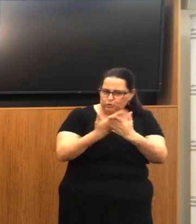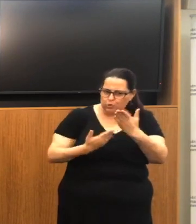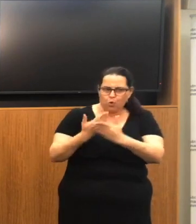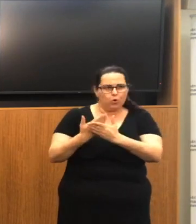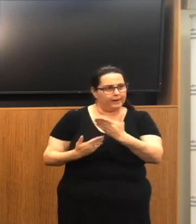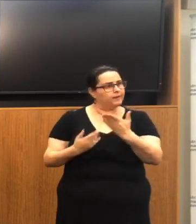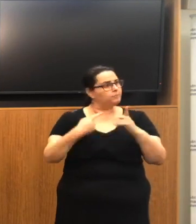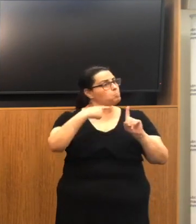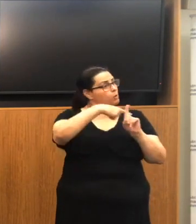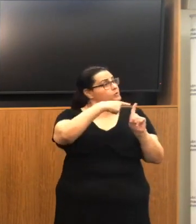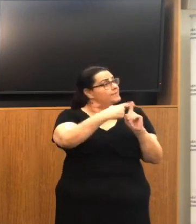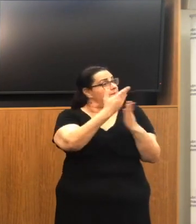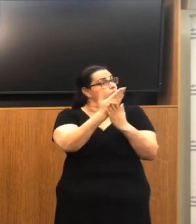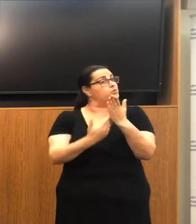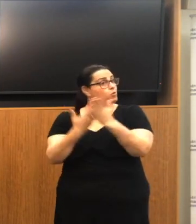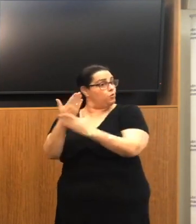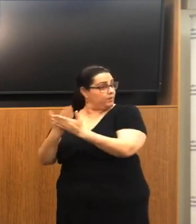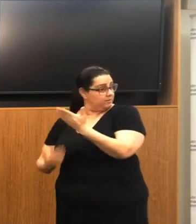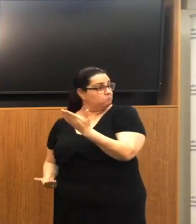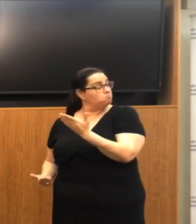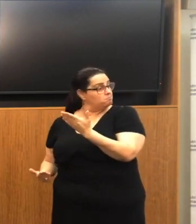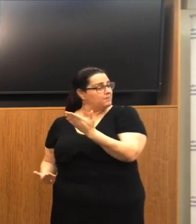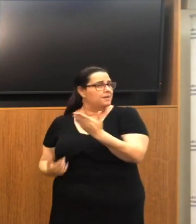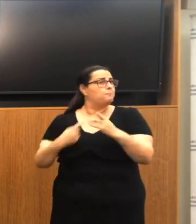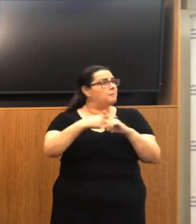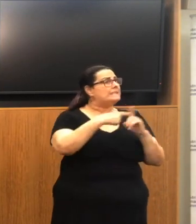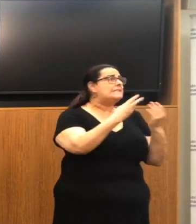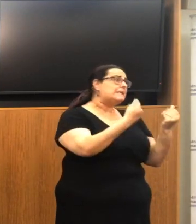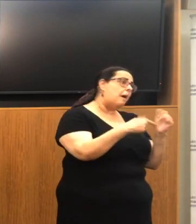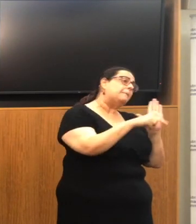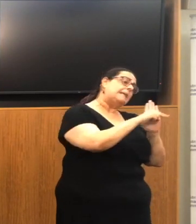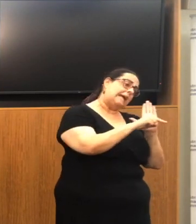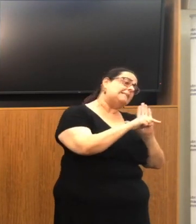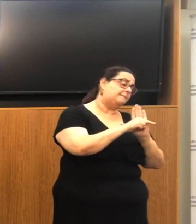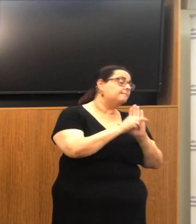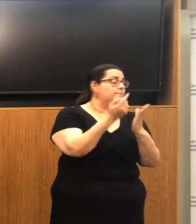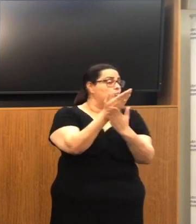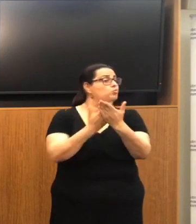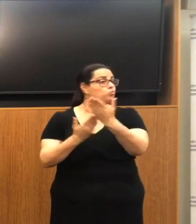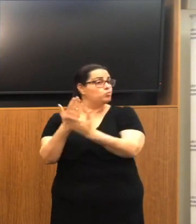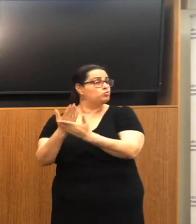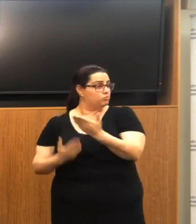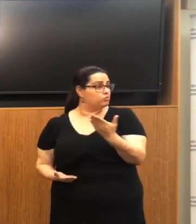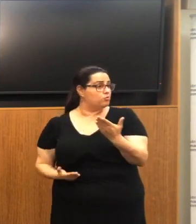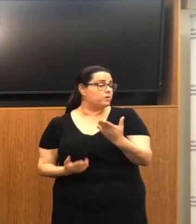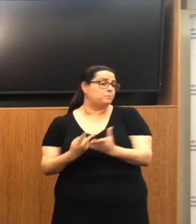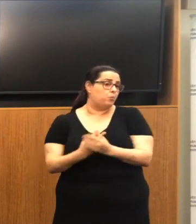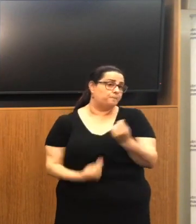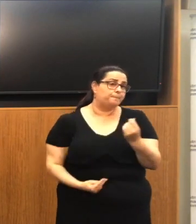aspects of the story as well as some of the really worrying and horrifying aspects.